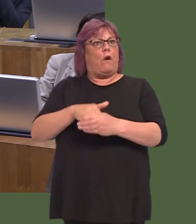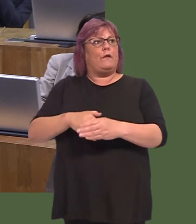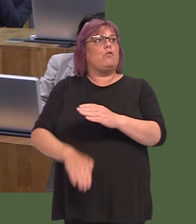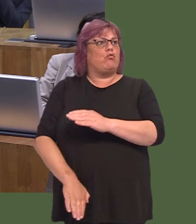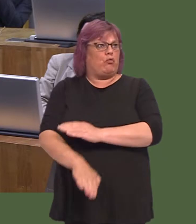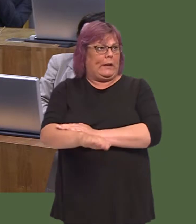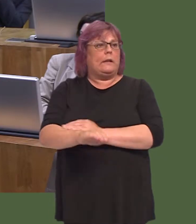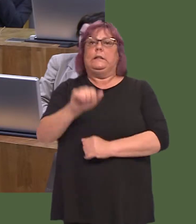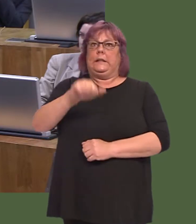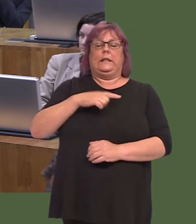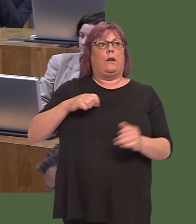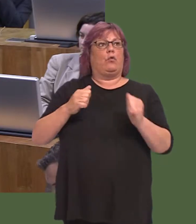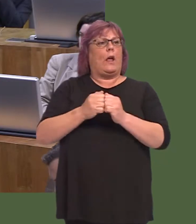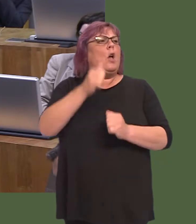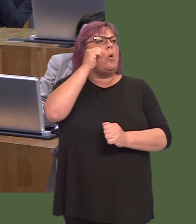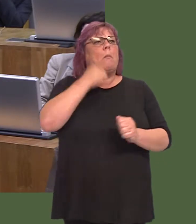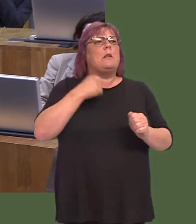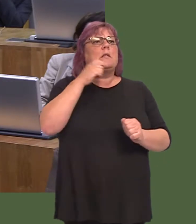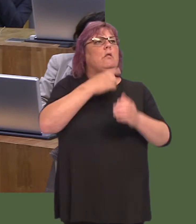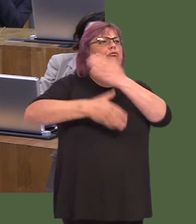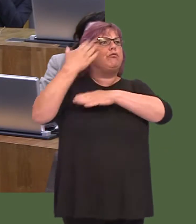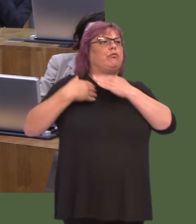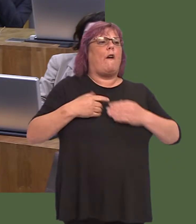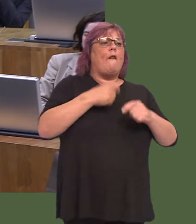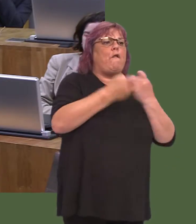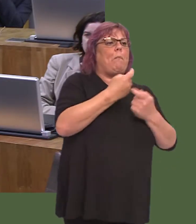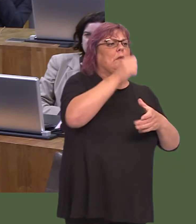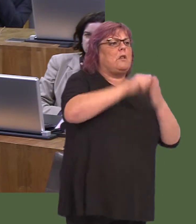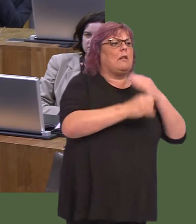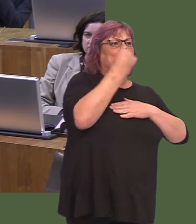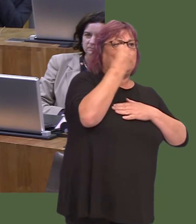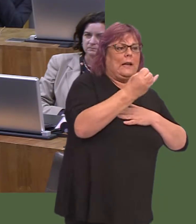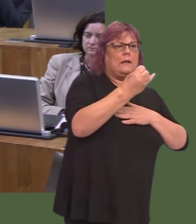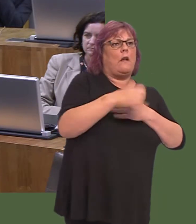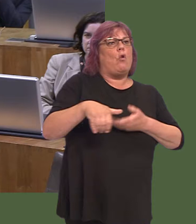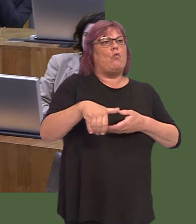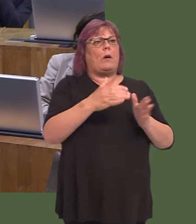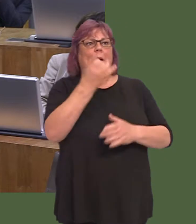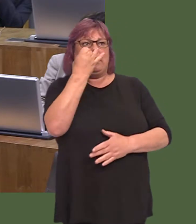The situation has improved. I know, when my son was younger, he could play football at six, rugby at seven, but cricket not until 11.